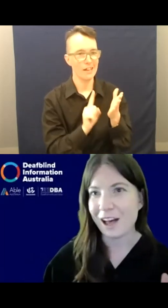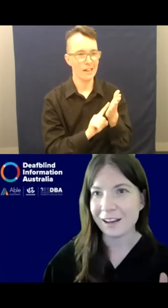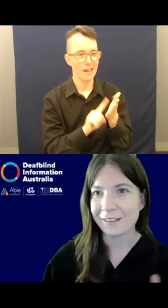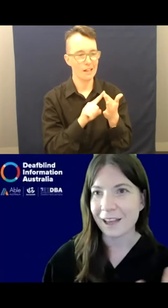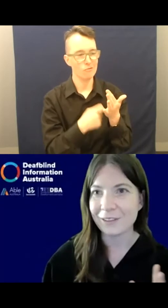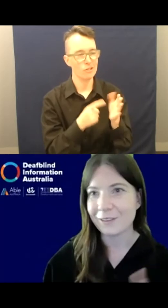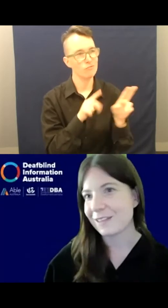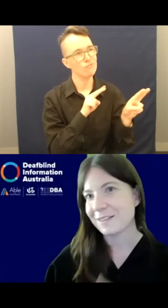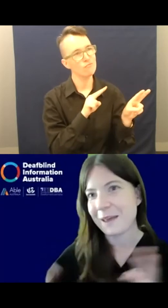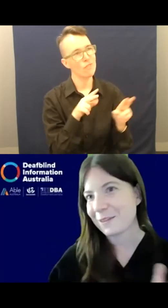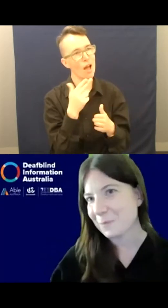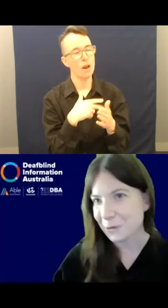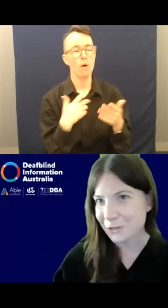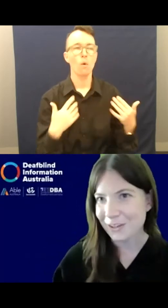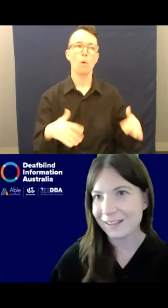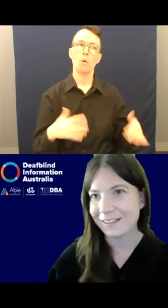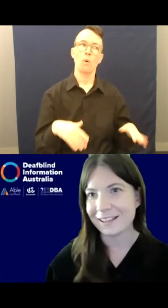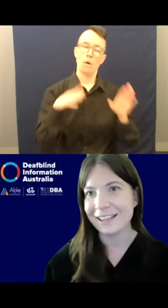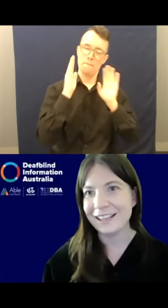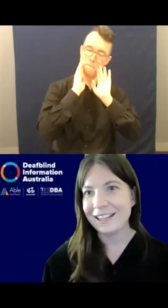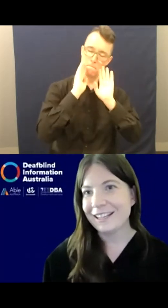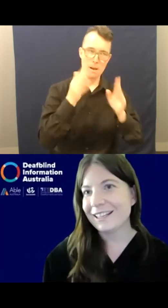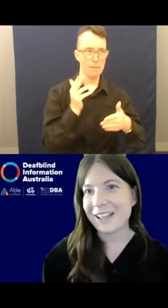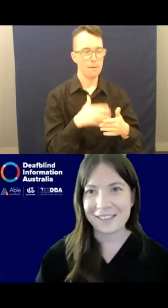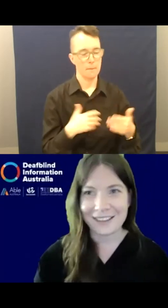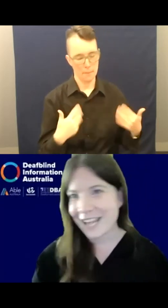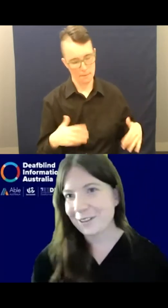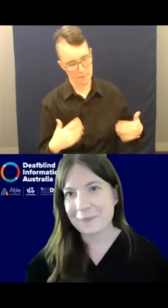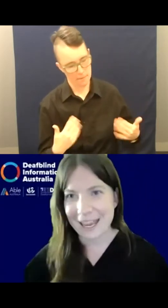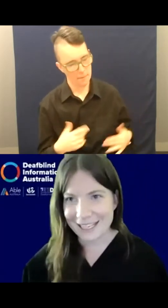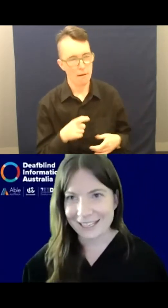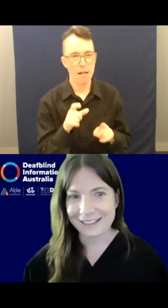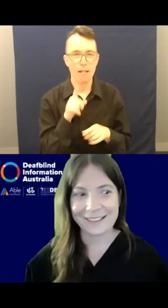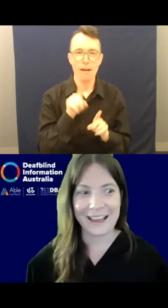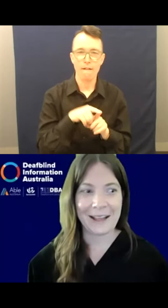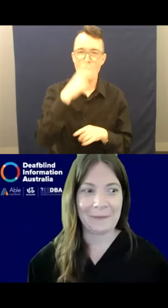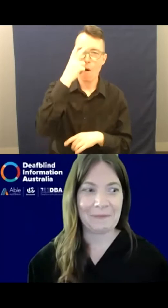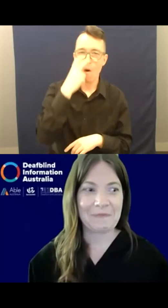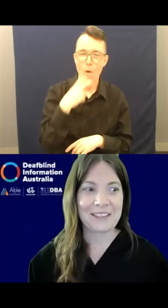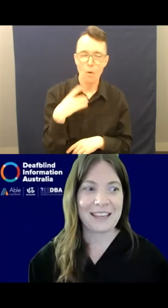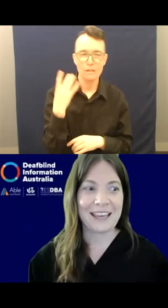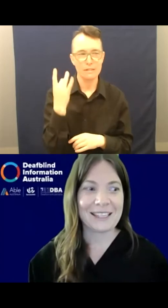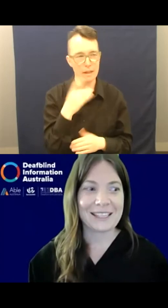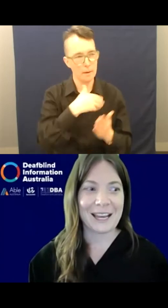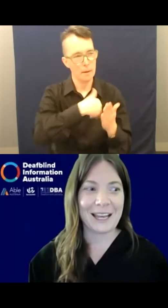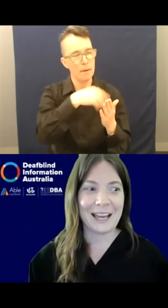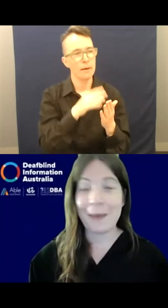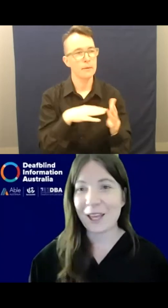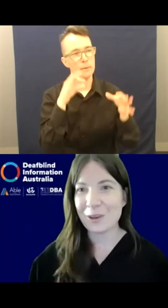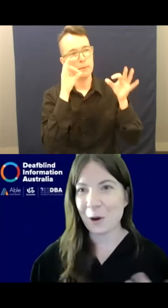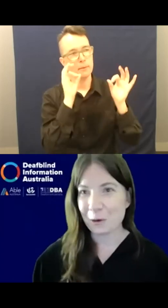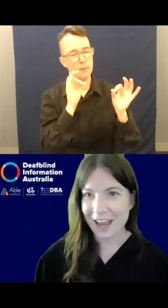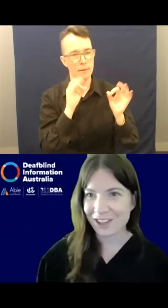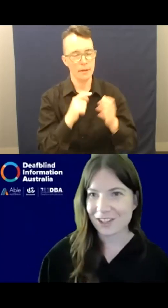as these amazing portraits and the classic Italian painters and unpacking your own reaction to